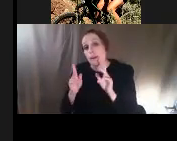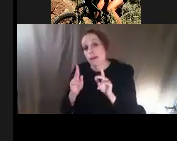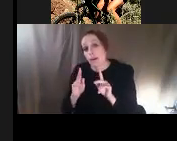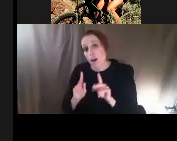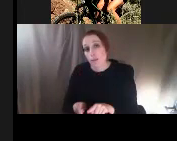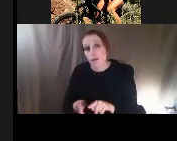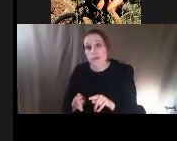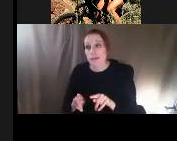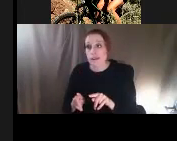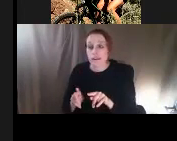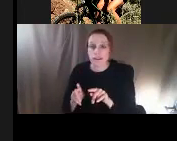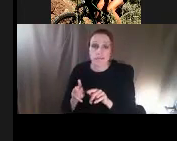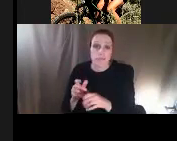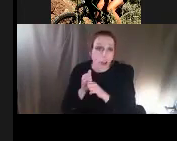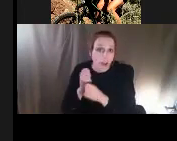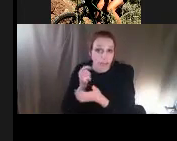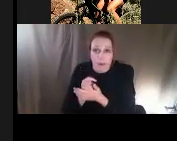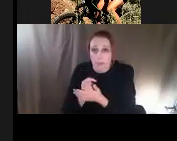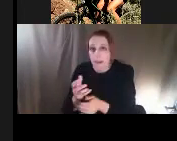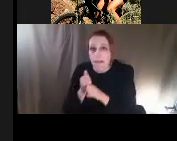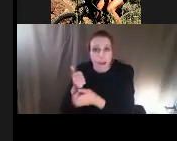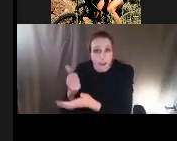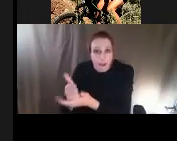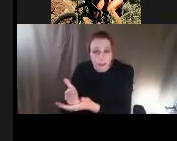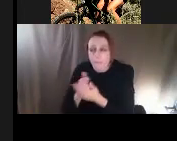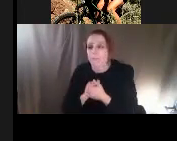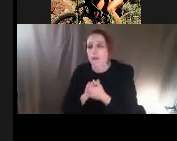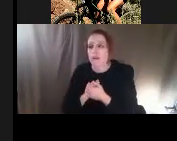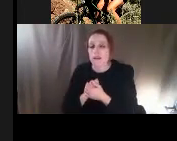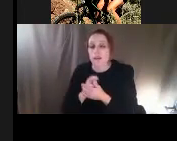doesn't mean that traumatic response still